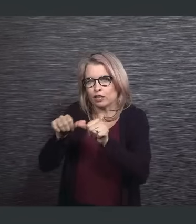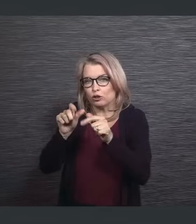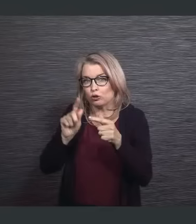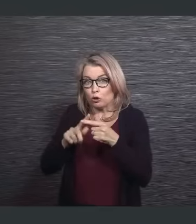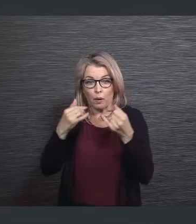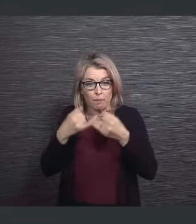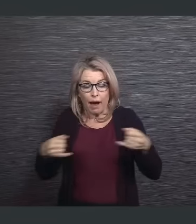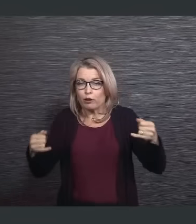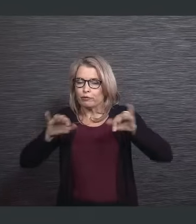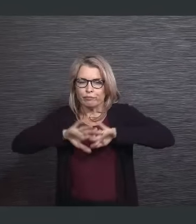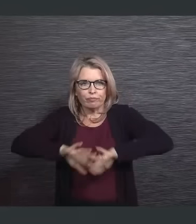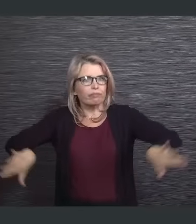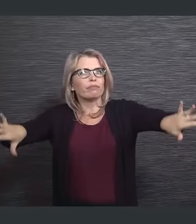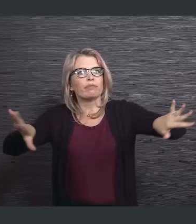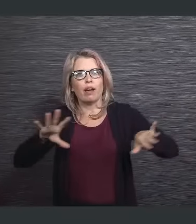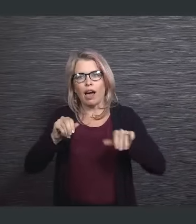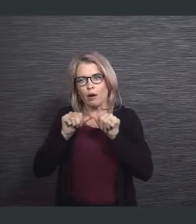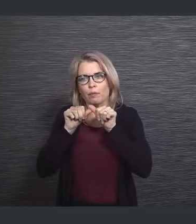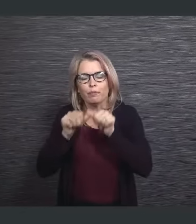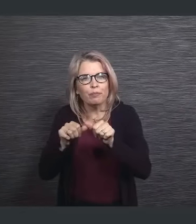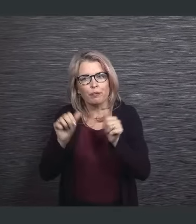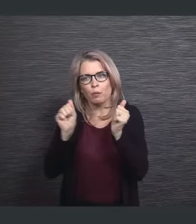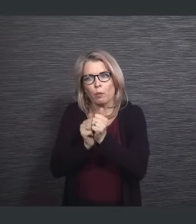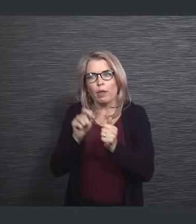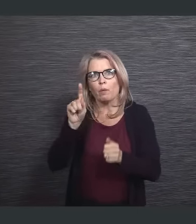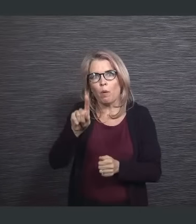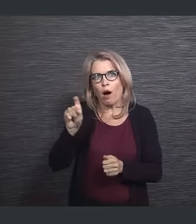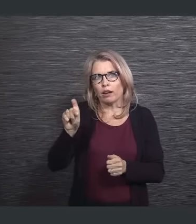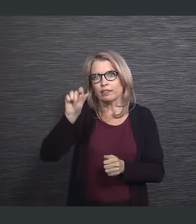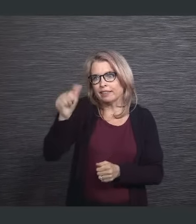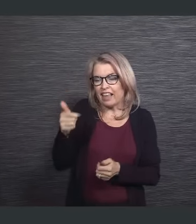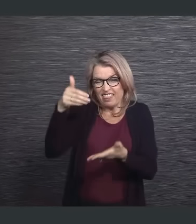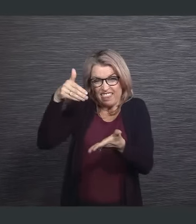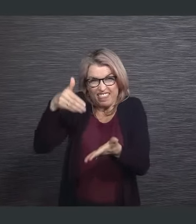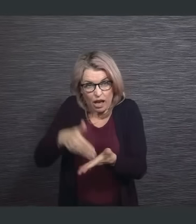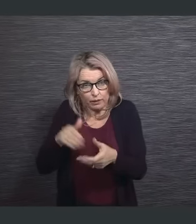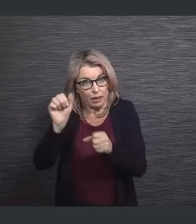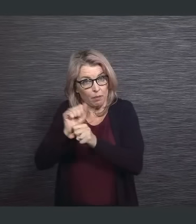with 110,000 employees.